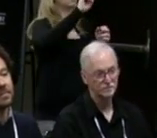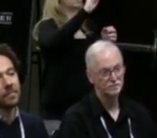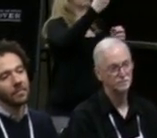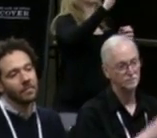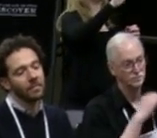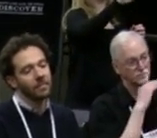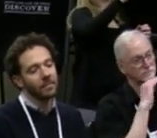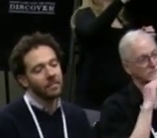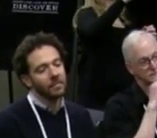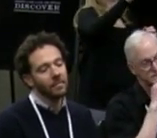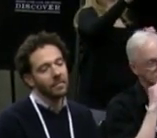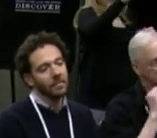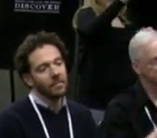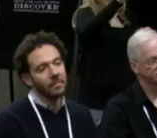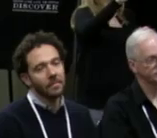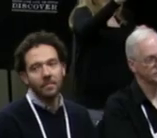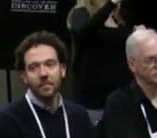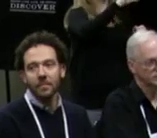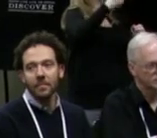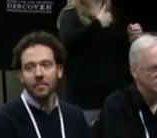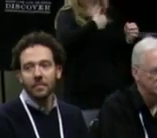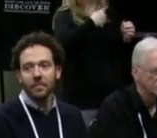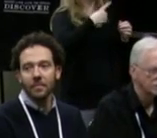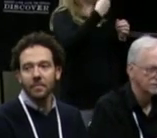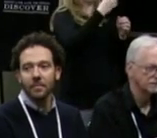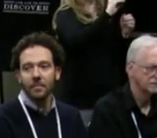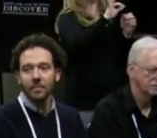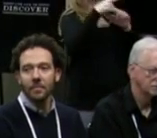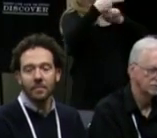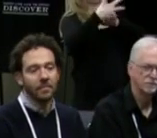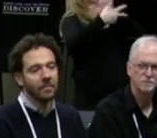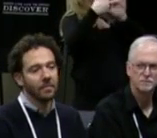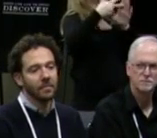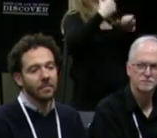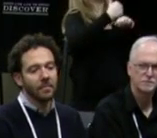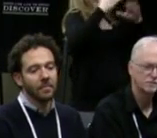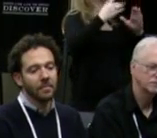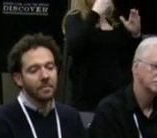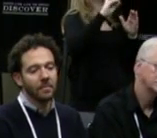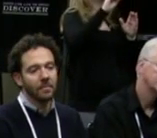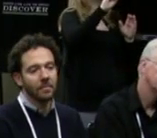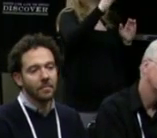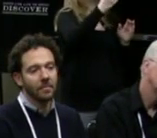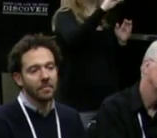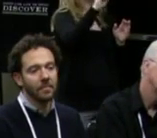I'm one of three founders of Dog & Pony D.C., and I've had the pleasure of being a theater practitioner